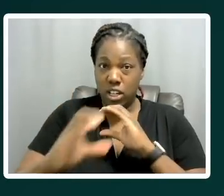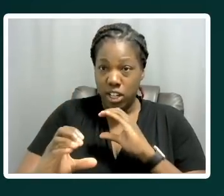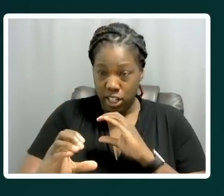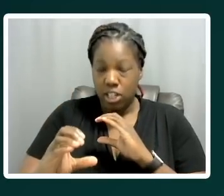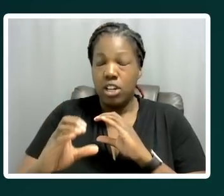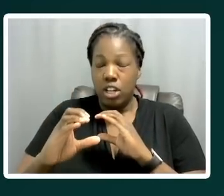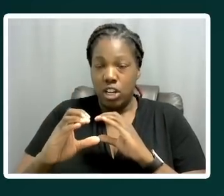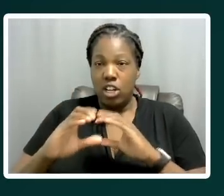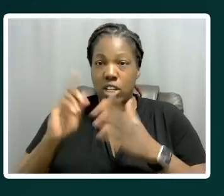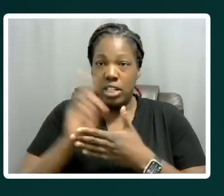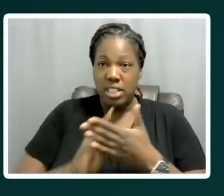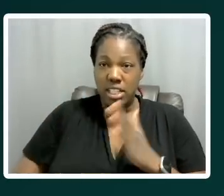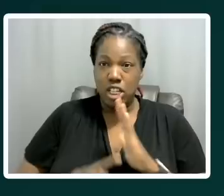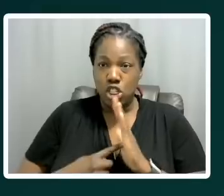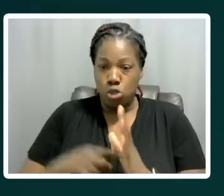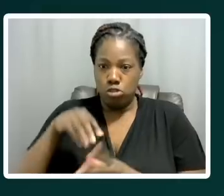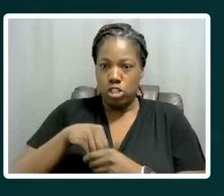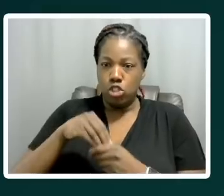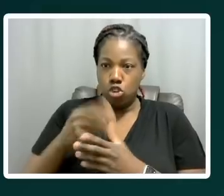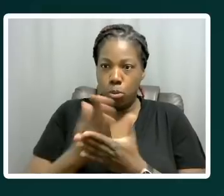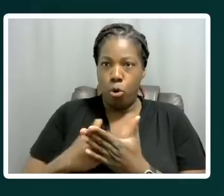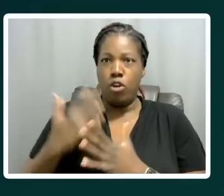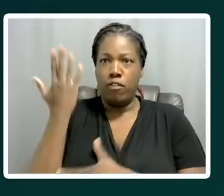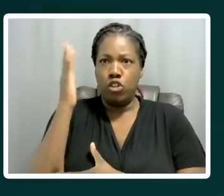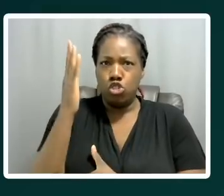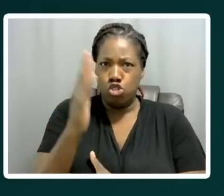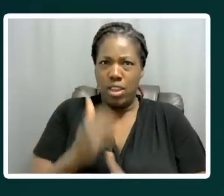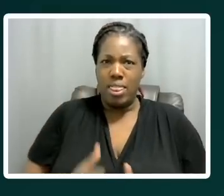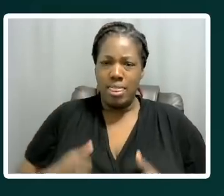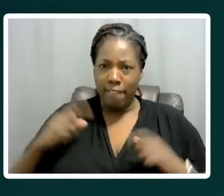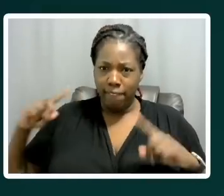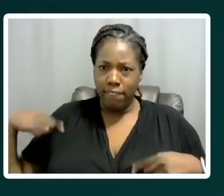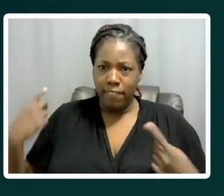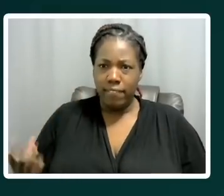that has lived a long life, inspiring readers to work toward environmental longevity through